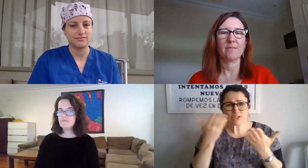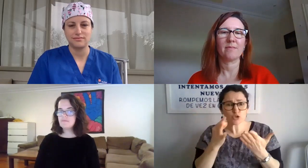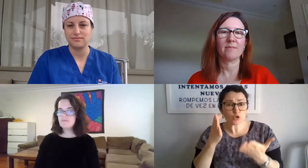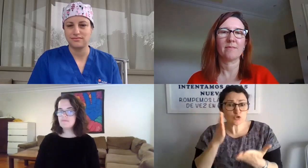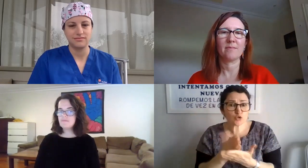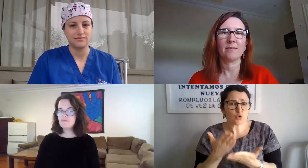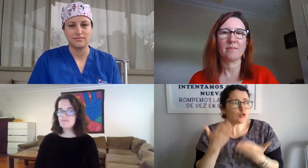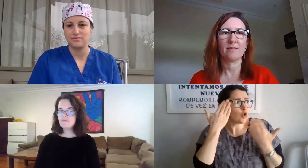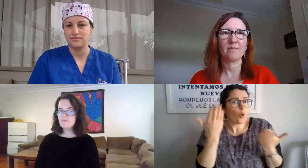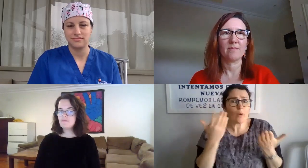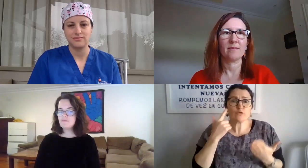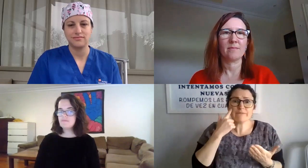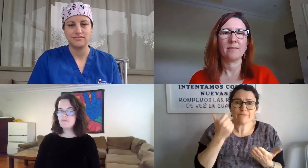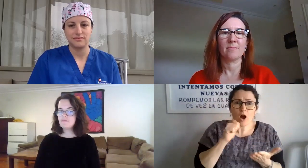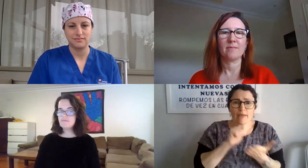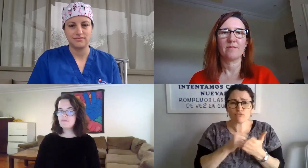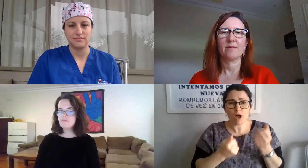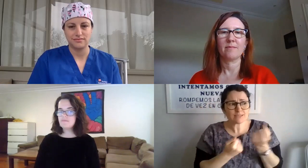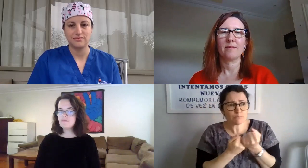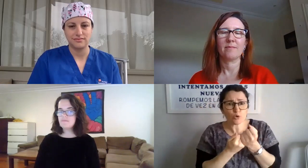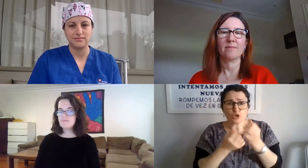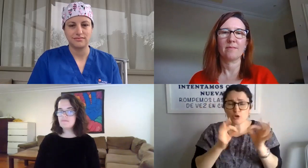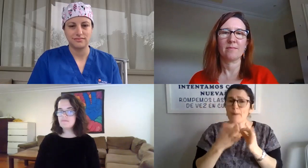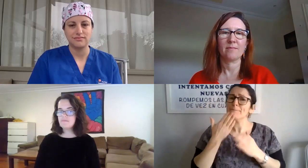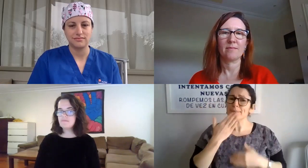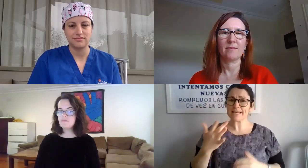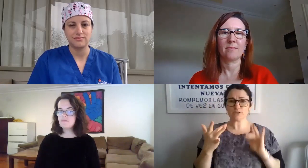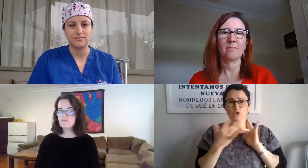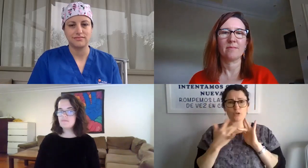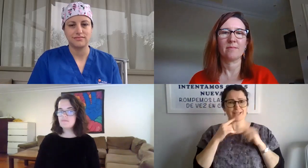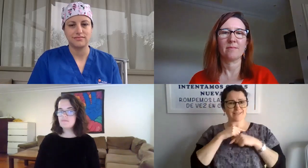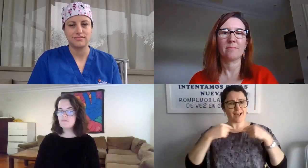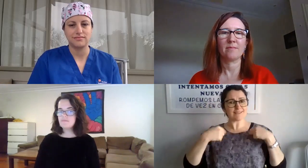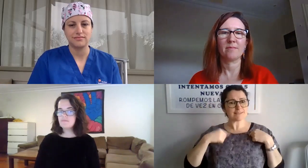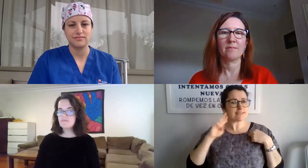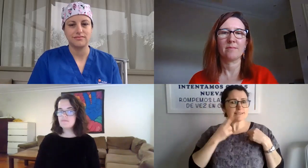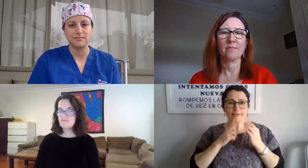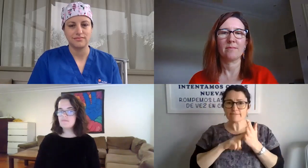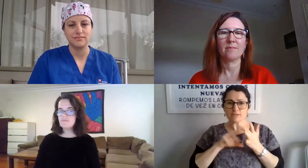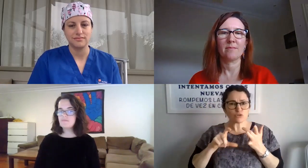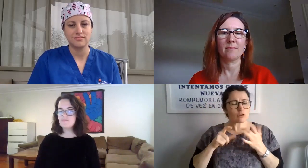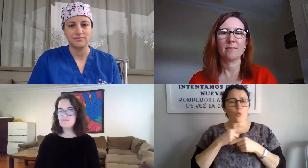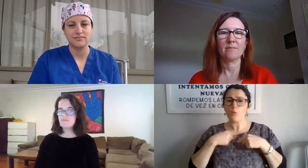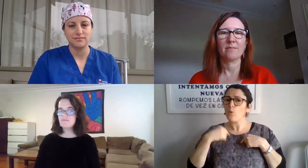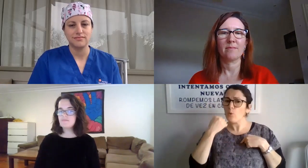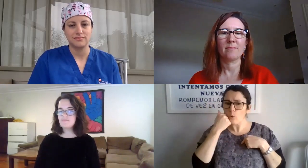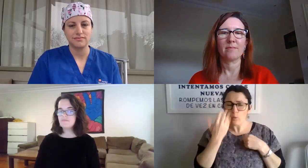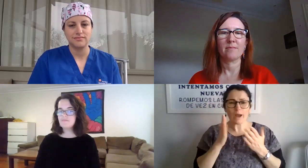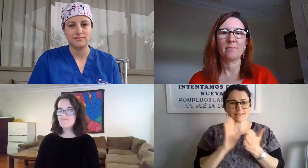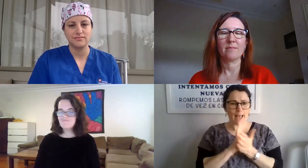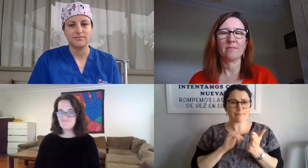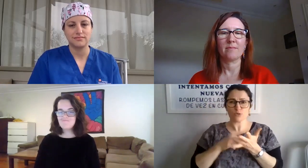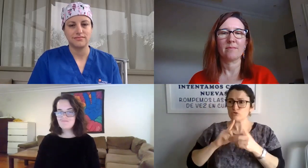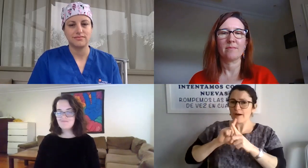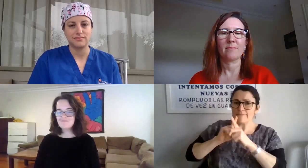that's from reading, writing speaking or signing or an interpreter feel free to contact us at the Victoria.